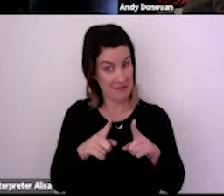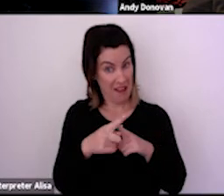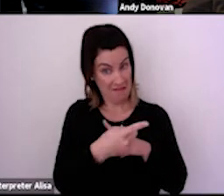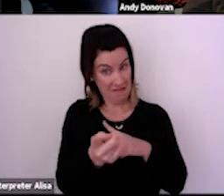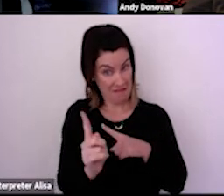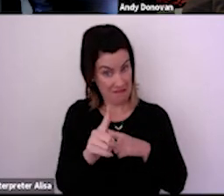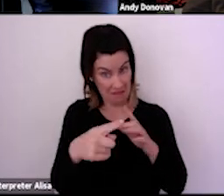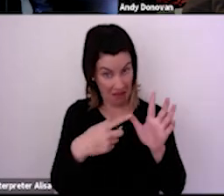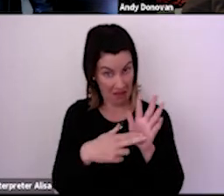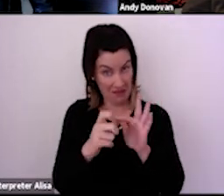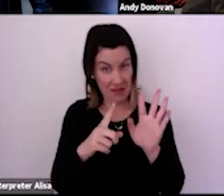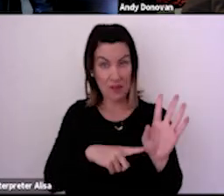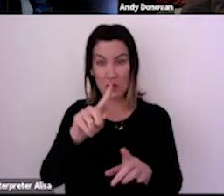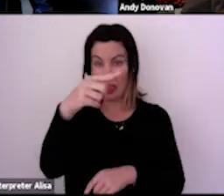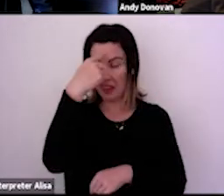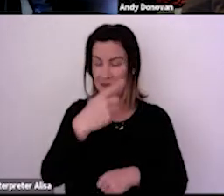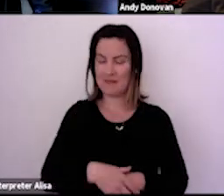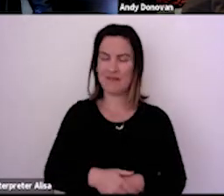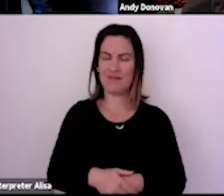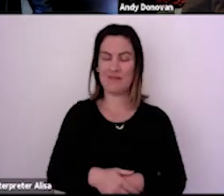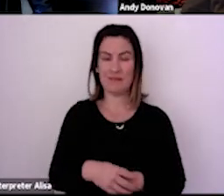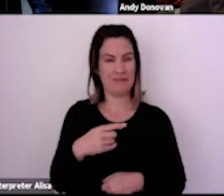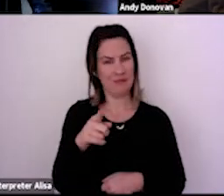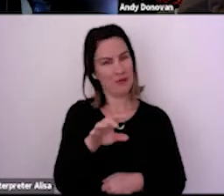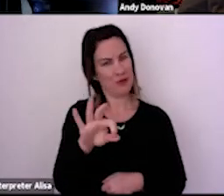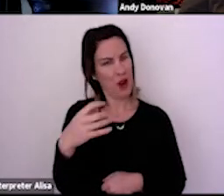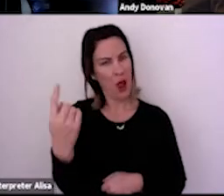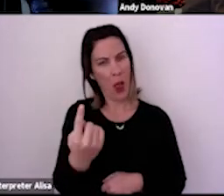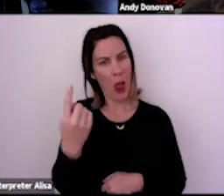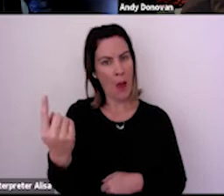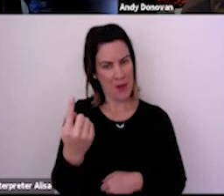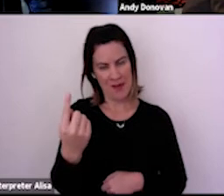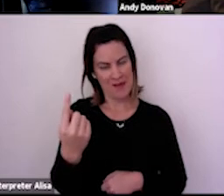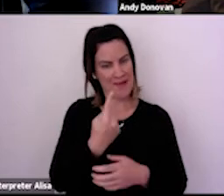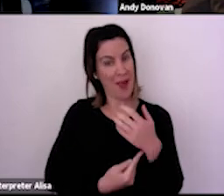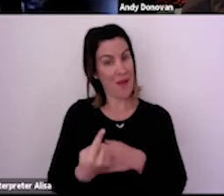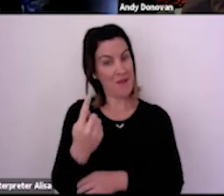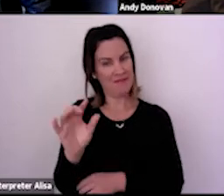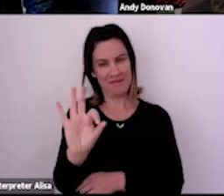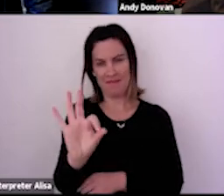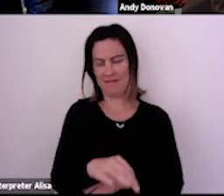What do you think, Andy? I don't think you are alone in that. I think a lot of people are looking for something